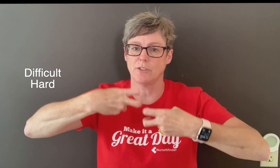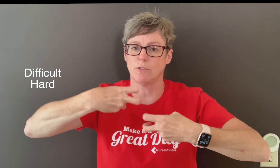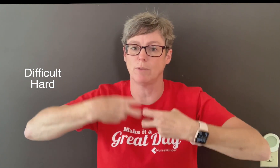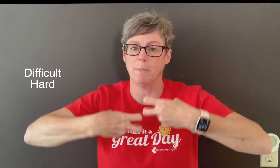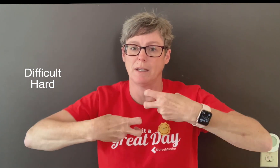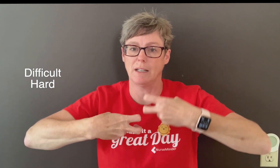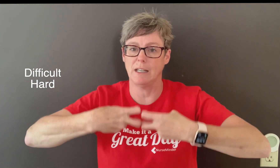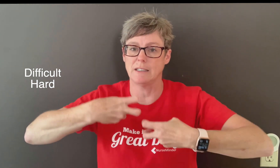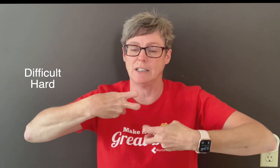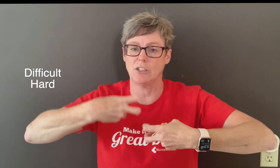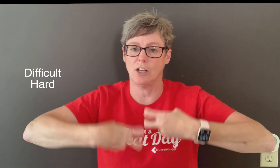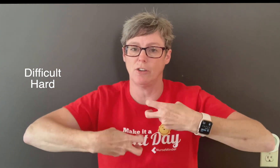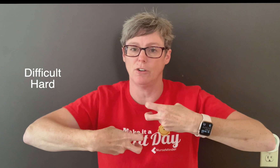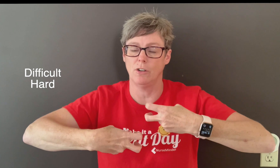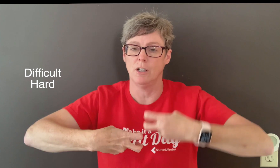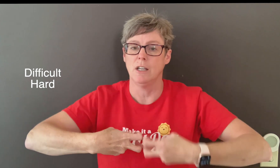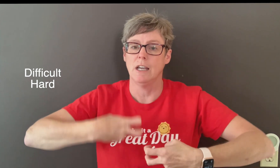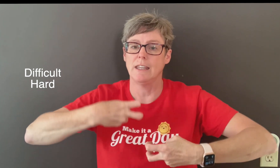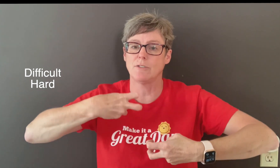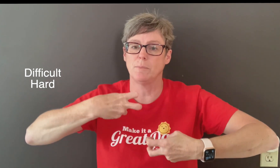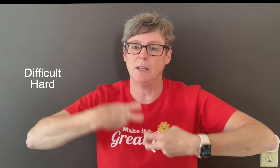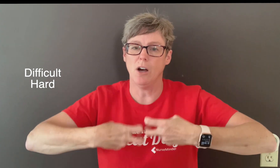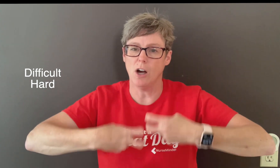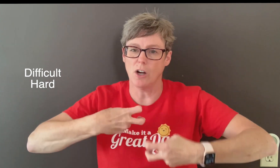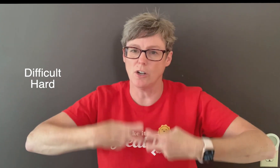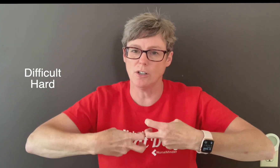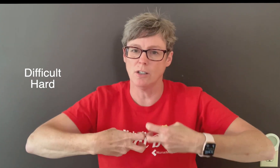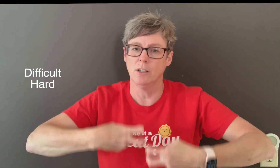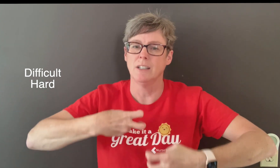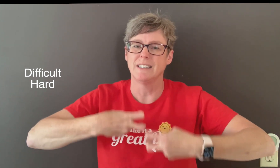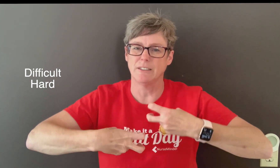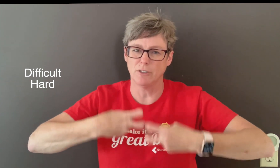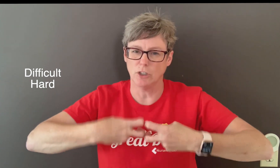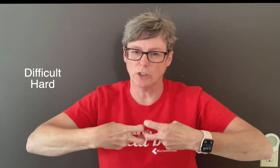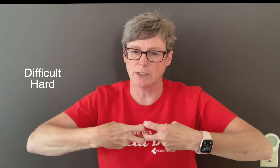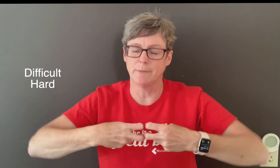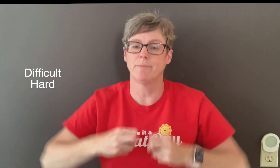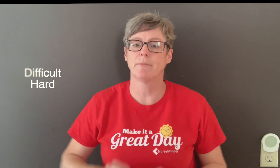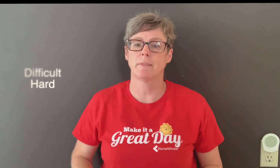are rubbing against each other, and this would be hard; difficult. So you